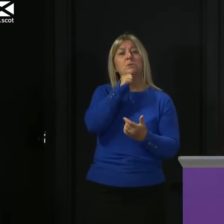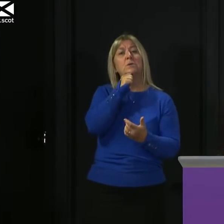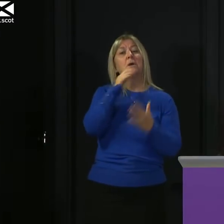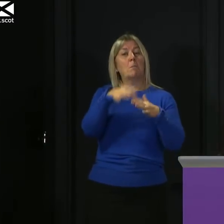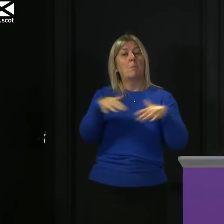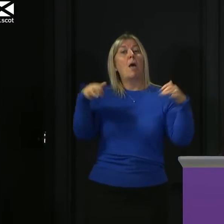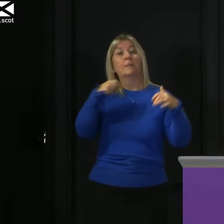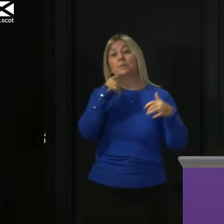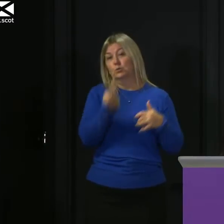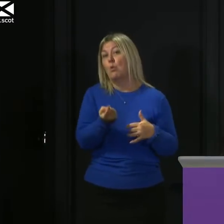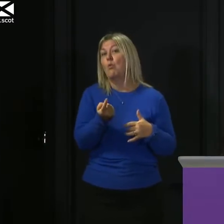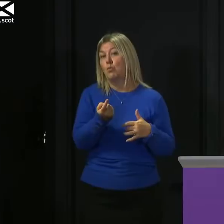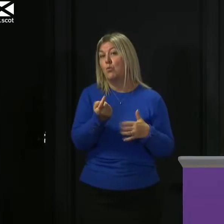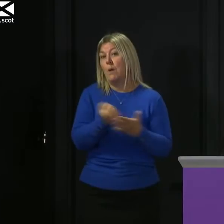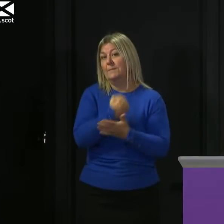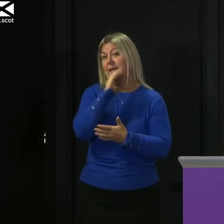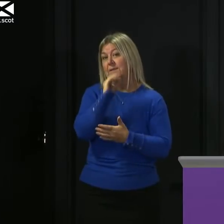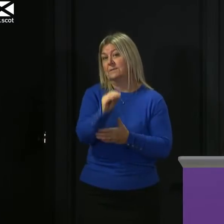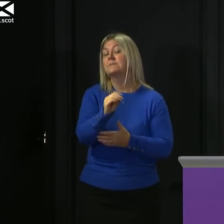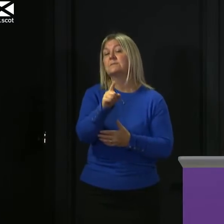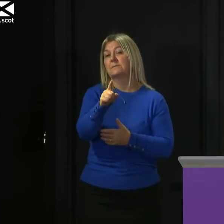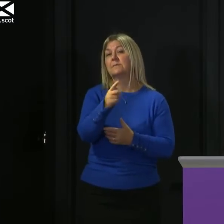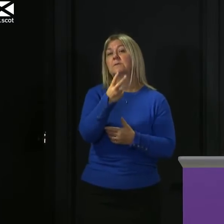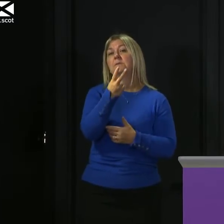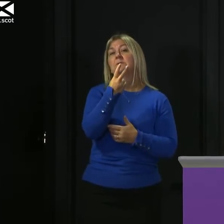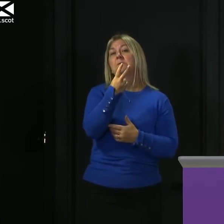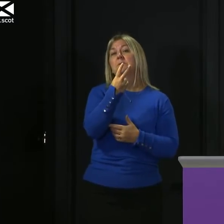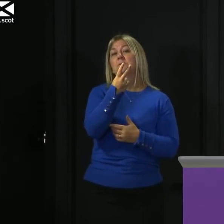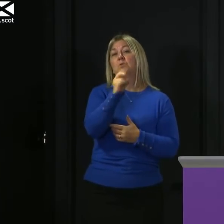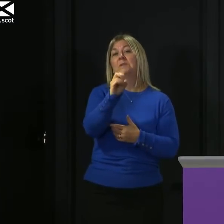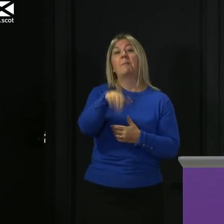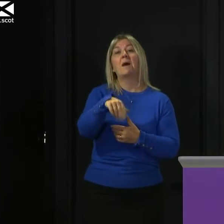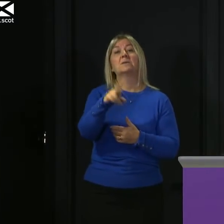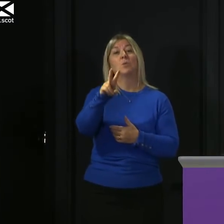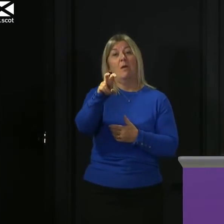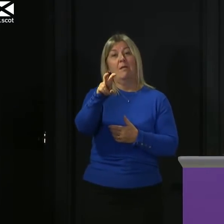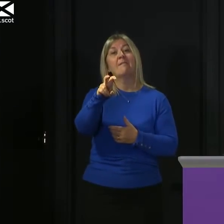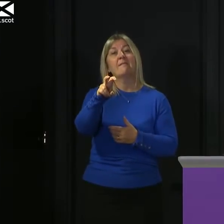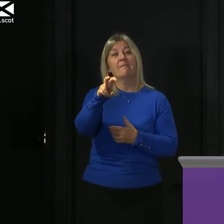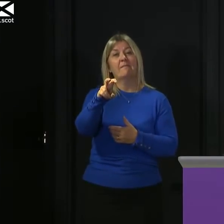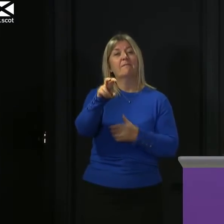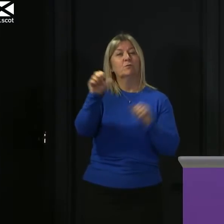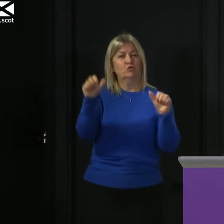Parliament for the daily update at 12:20pm, that short daily update will be followed, as